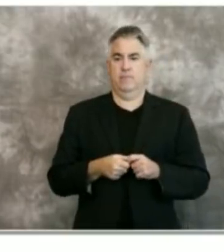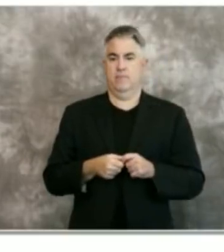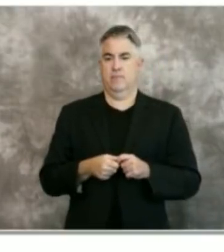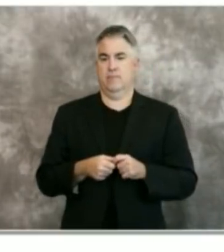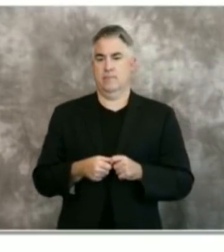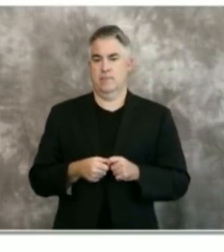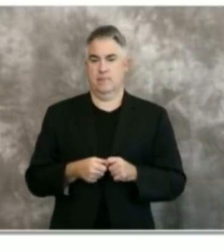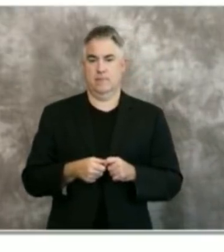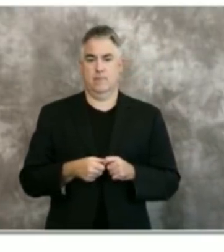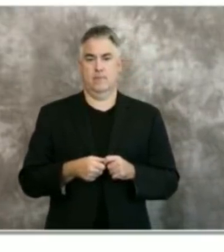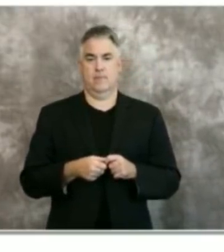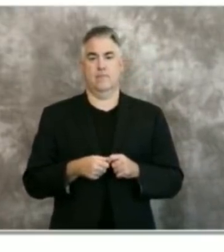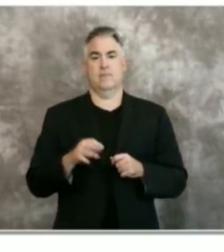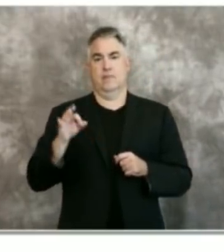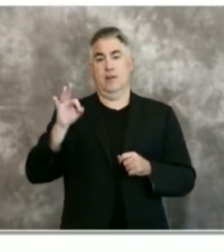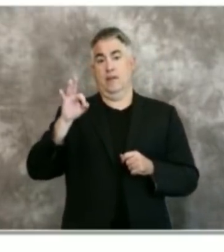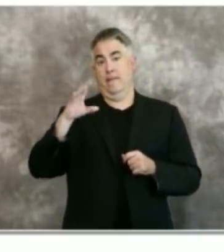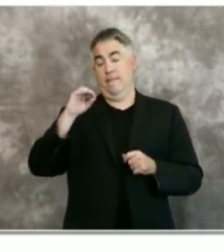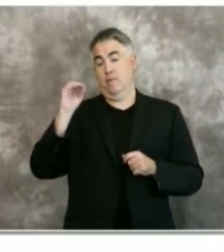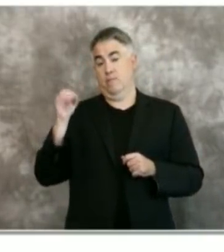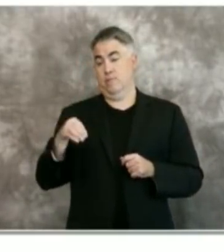DIED OR WERE FEMALE 57 WERE